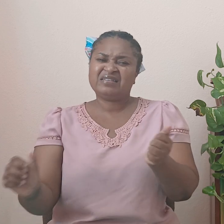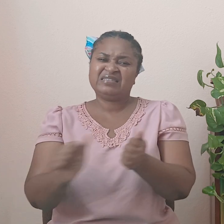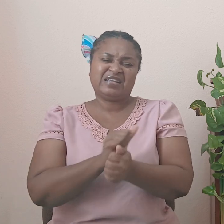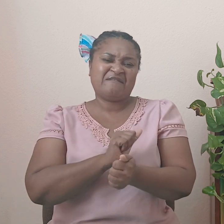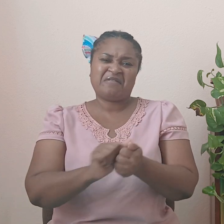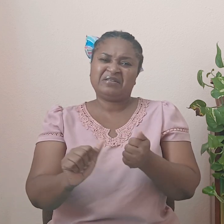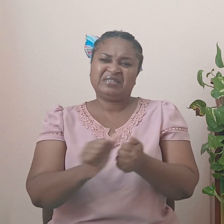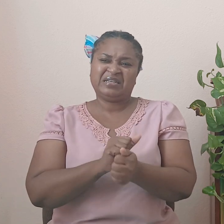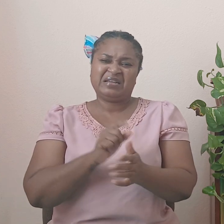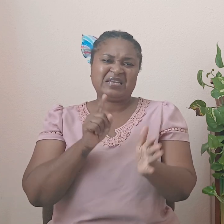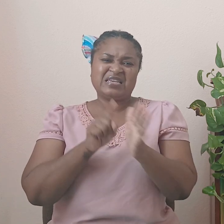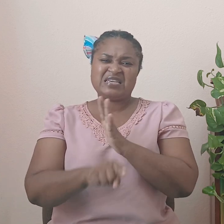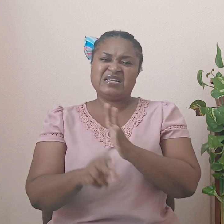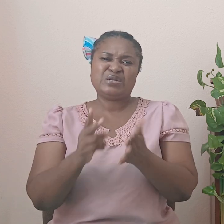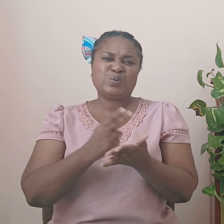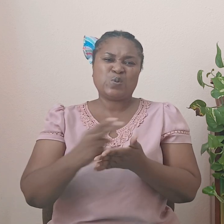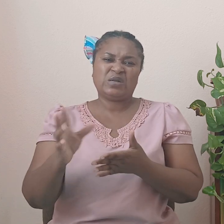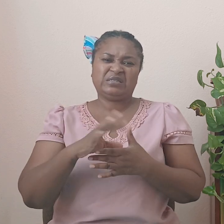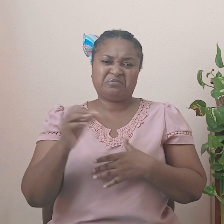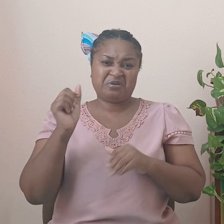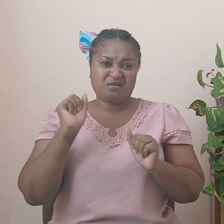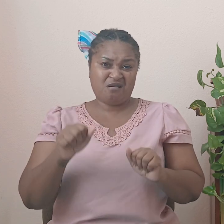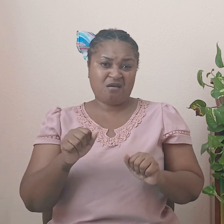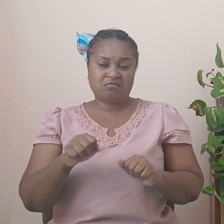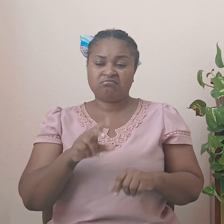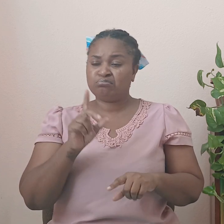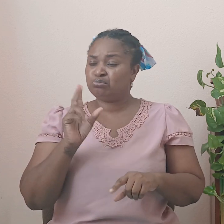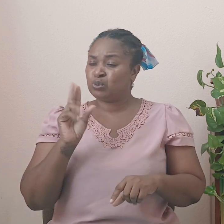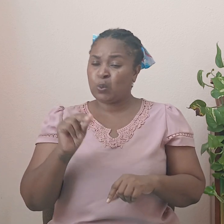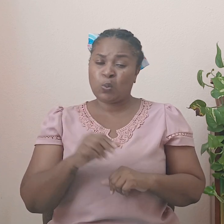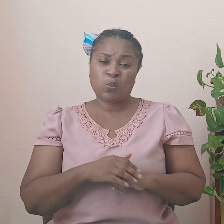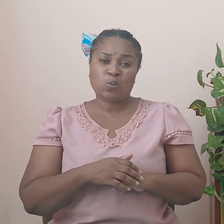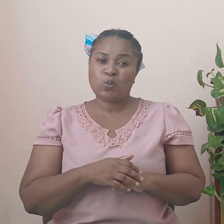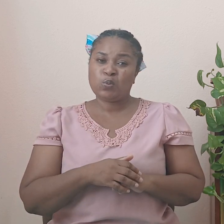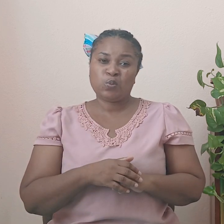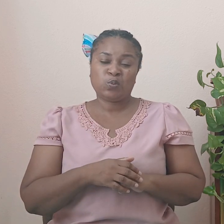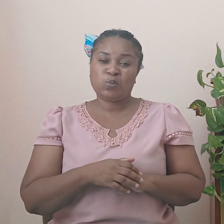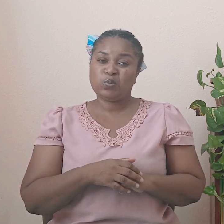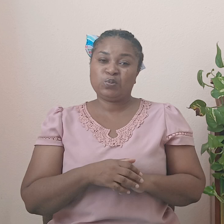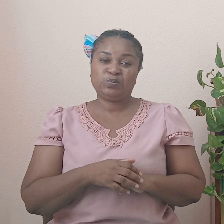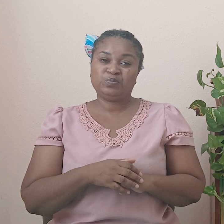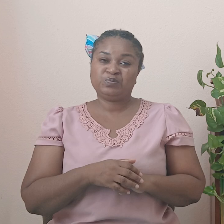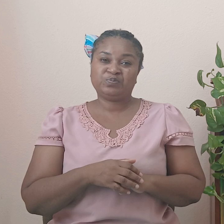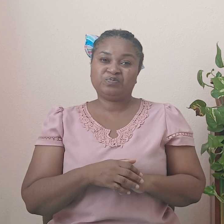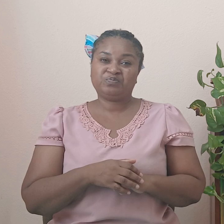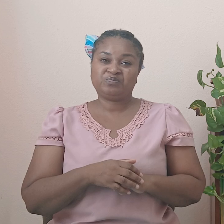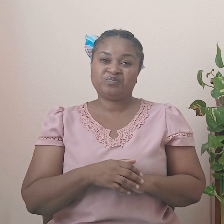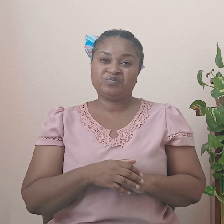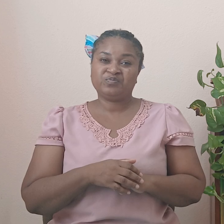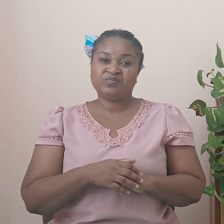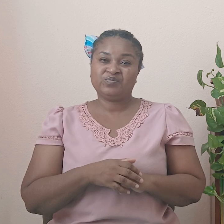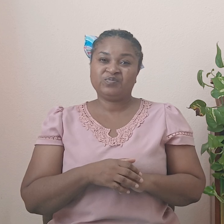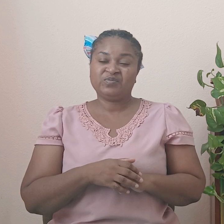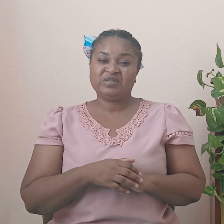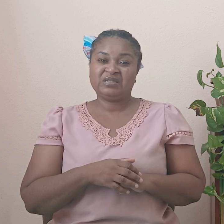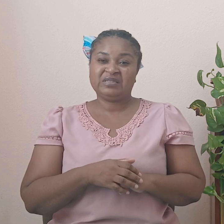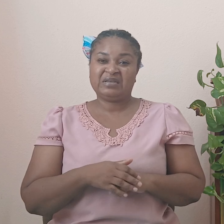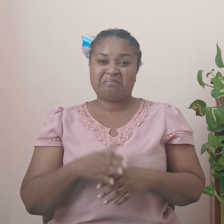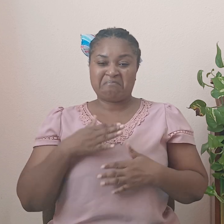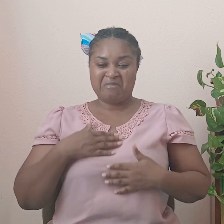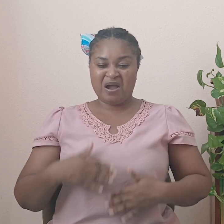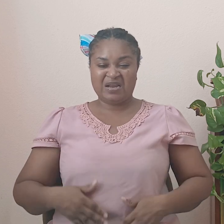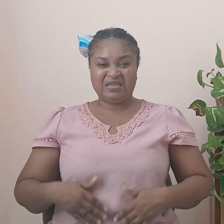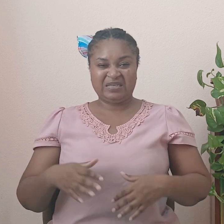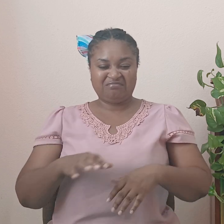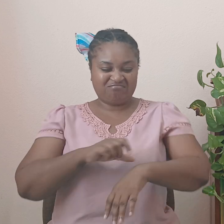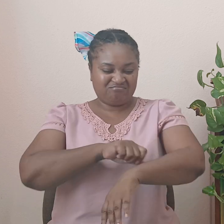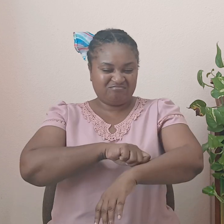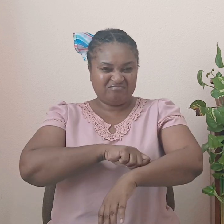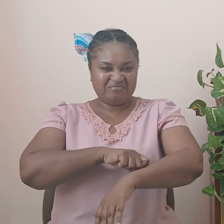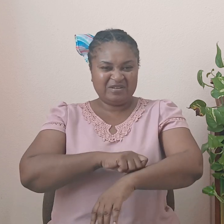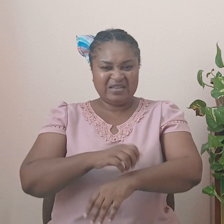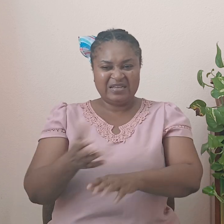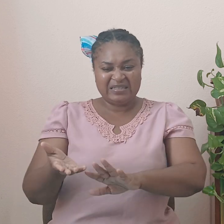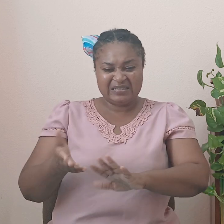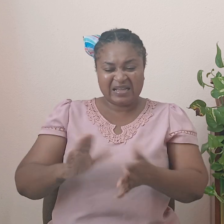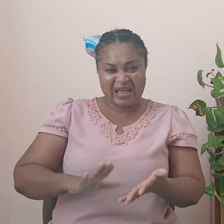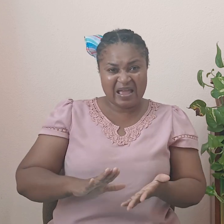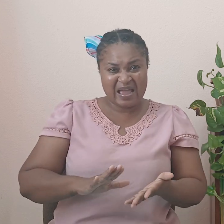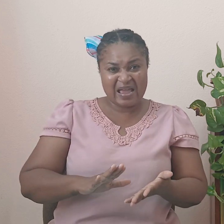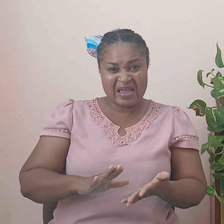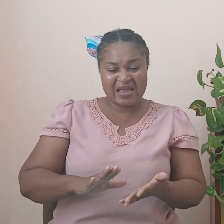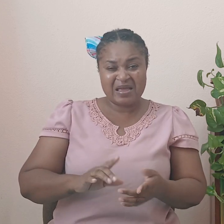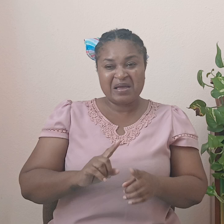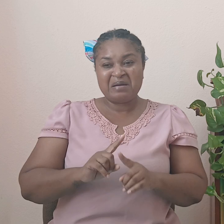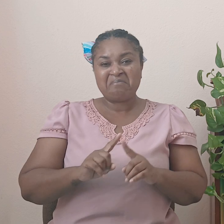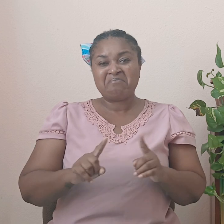and kill the Holy Spirit, even if the outer man perishes the unseen man which is filled